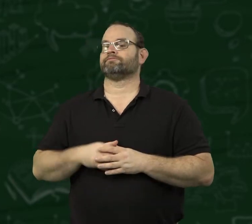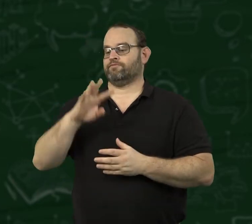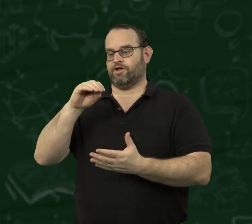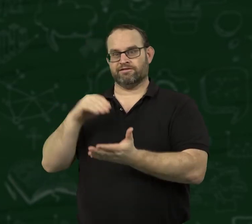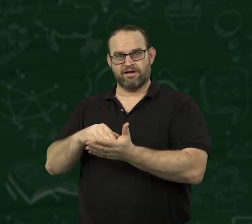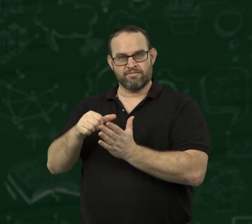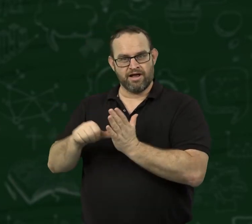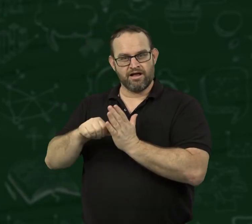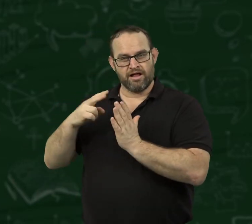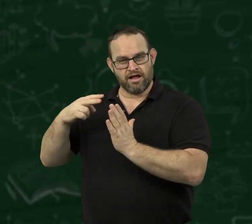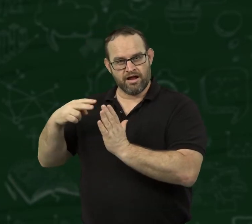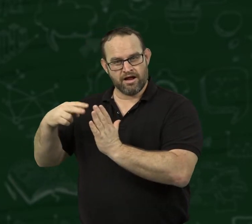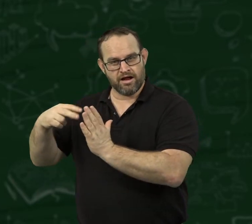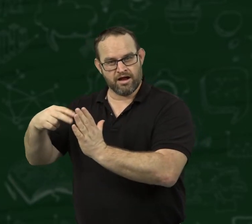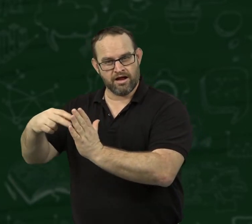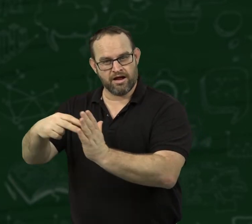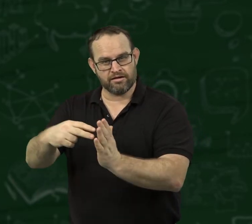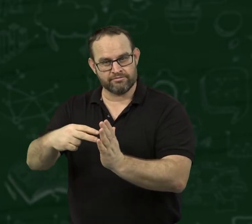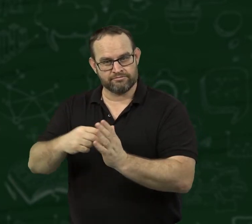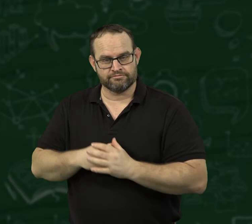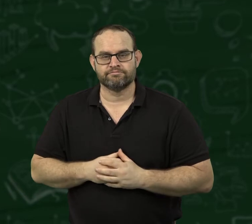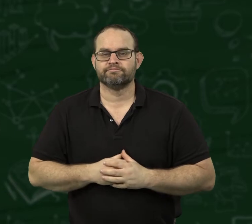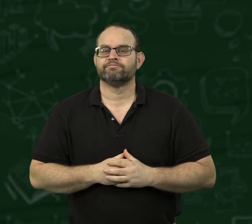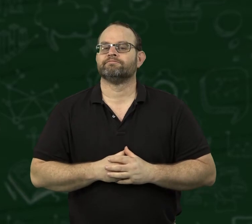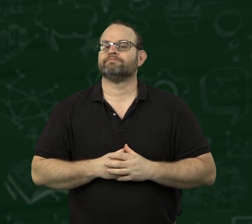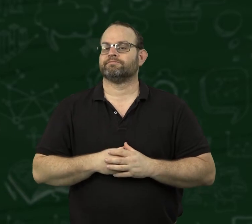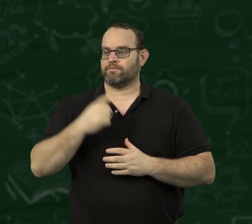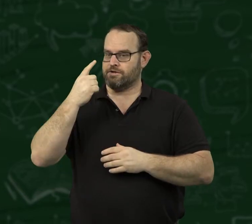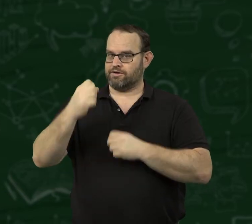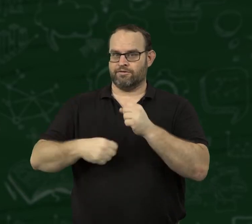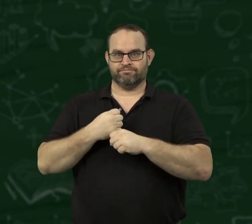That is 4,000 pages read over the course of a year.